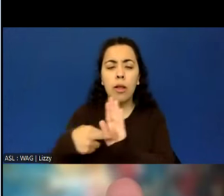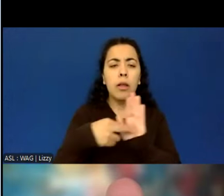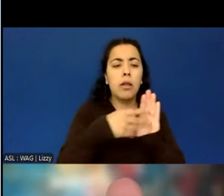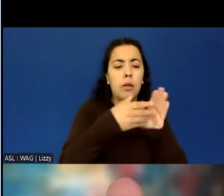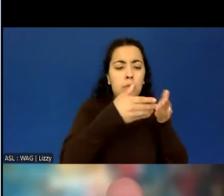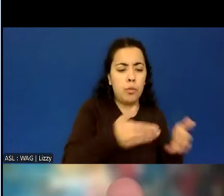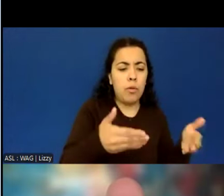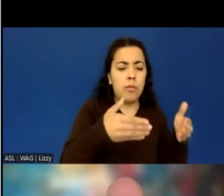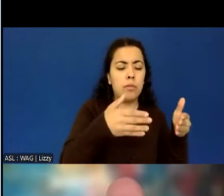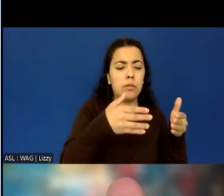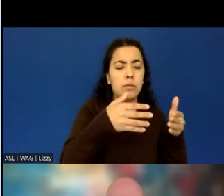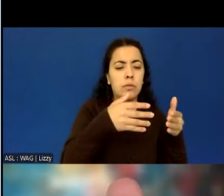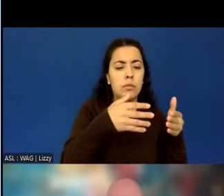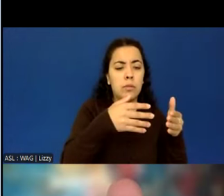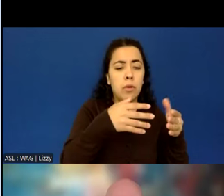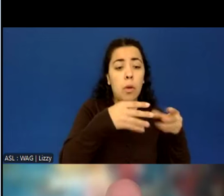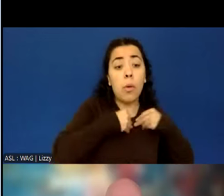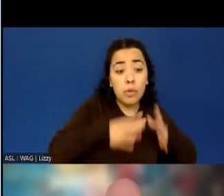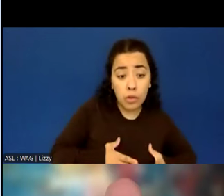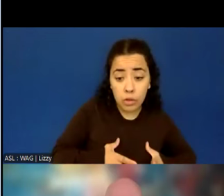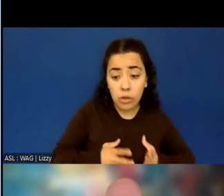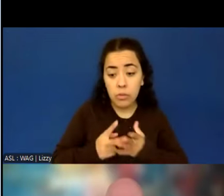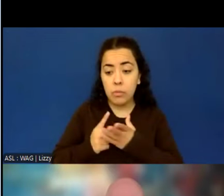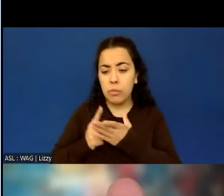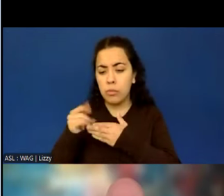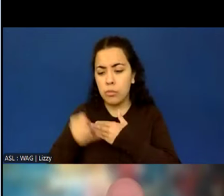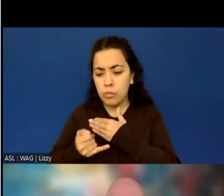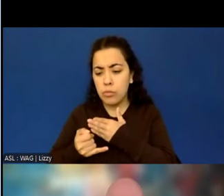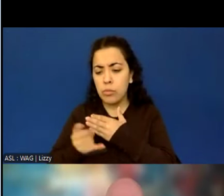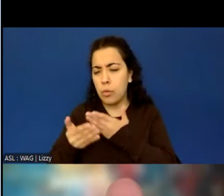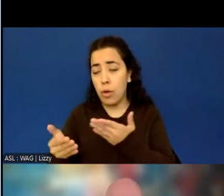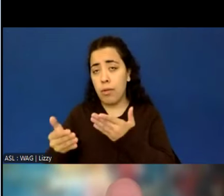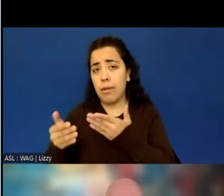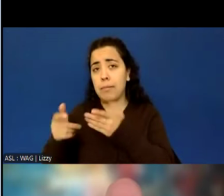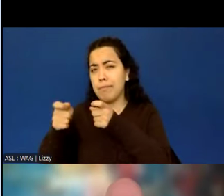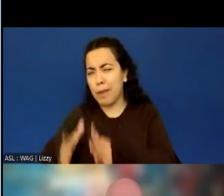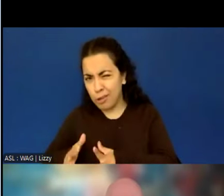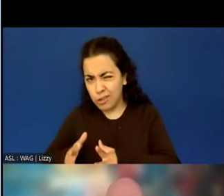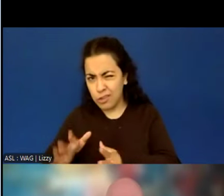project manager? How do these differences impact the accessibility responsibilities